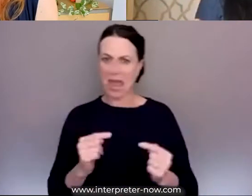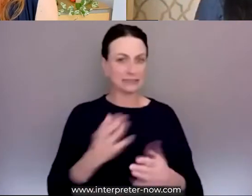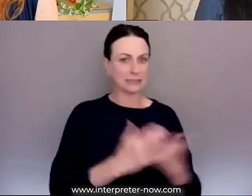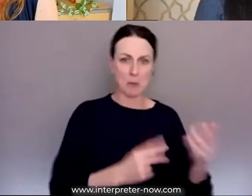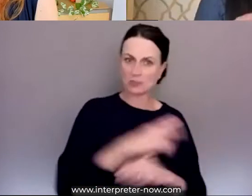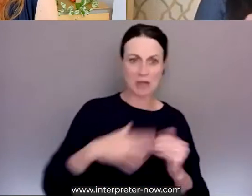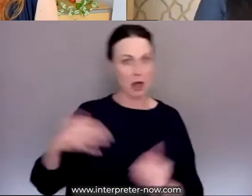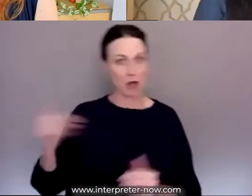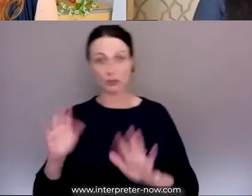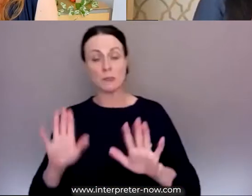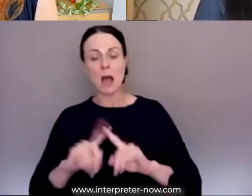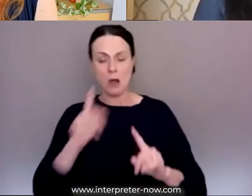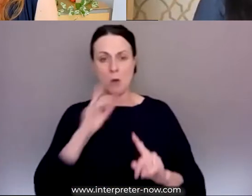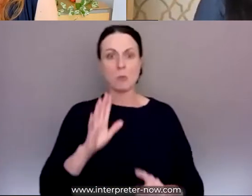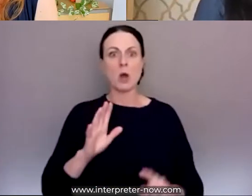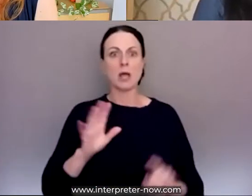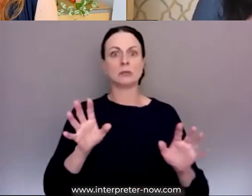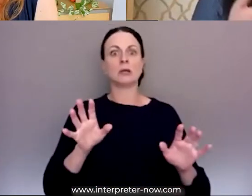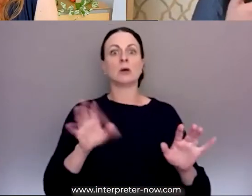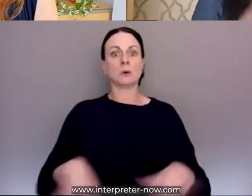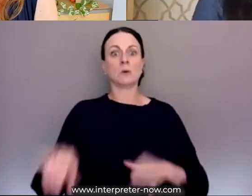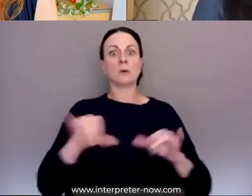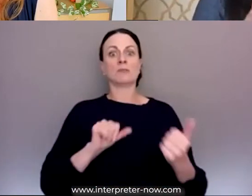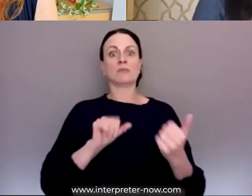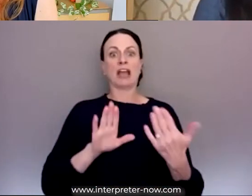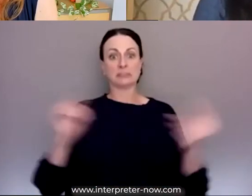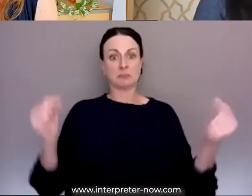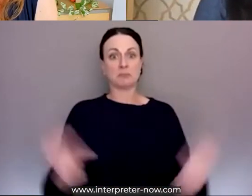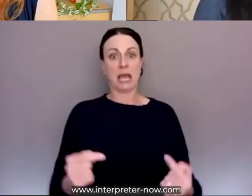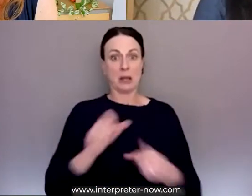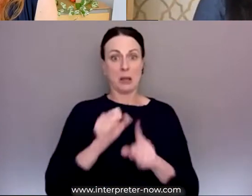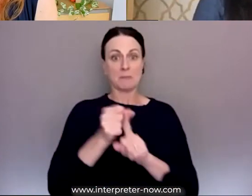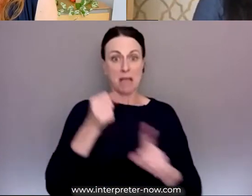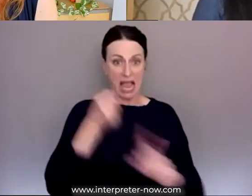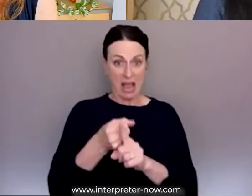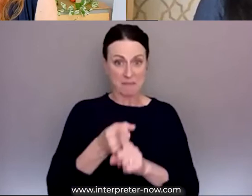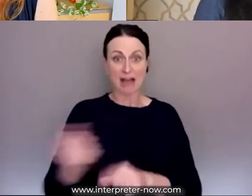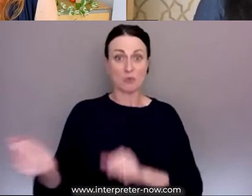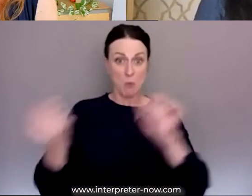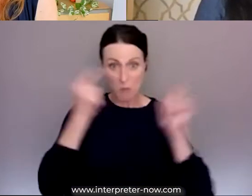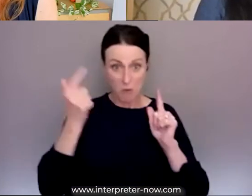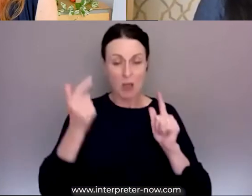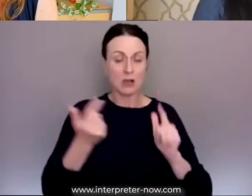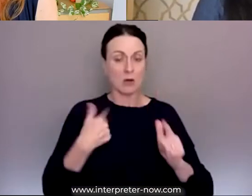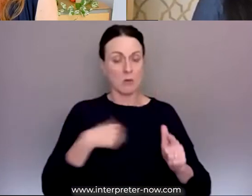But it was a known factor that was going to impact everybody. We understood how interconnected we were.